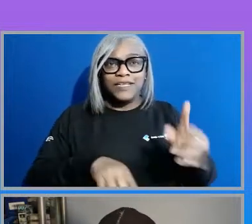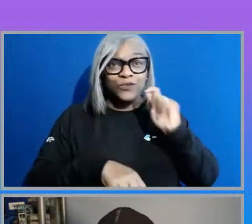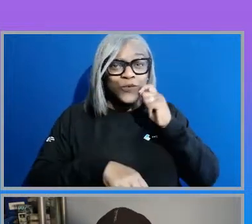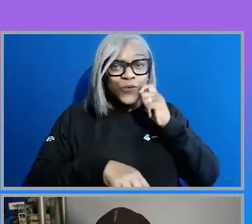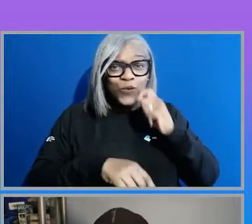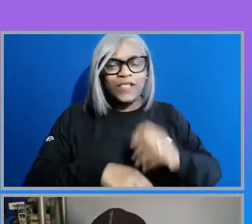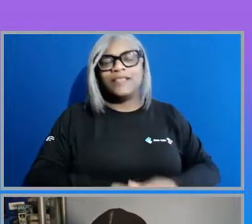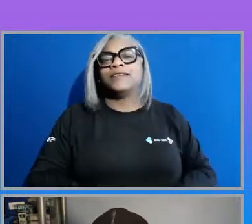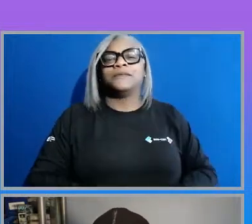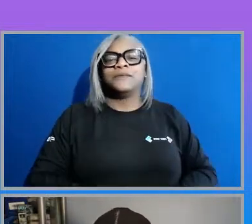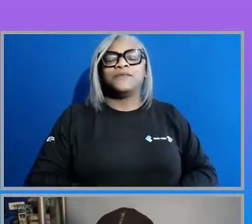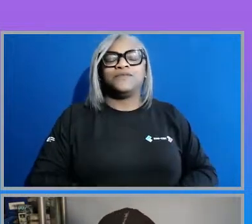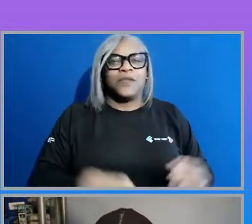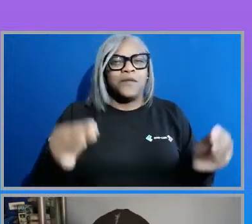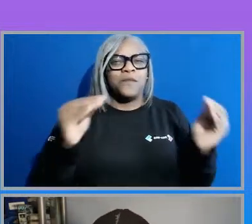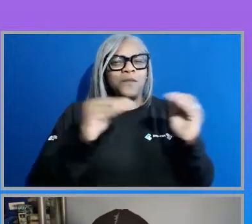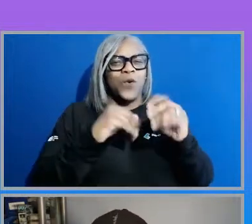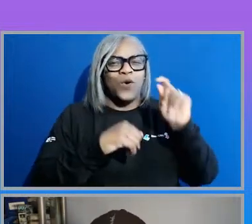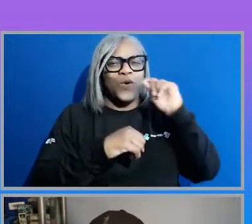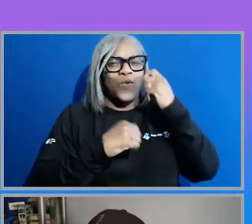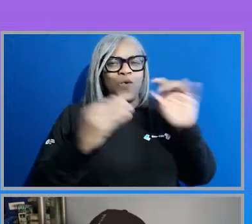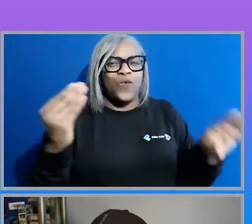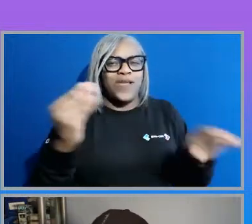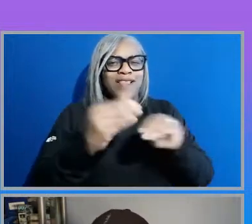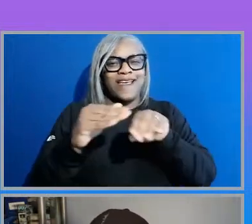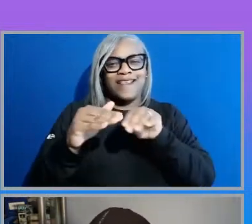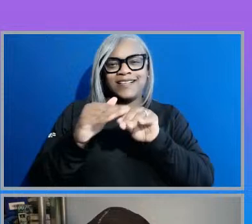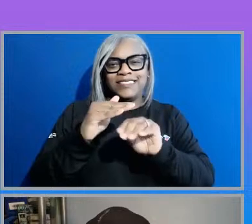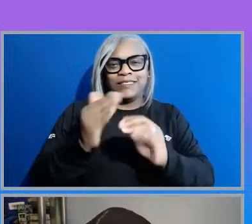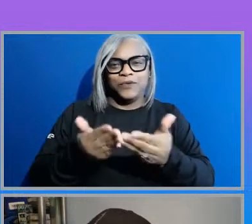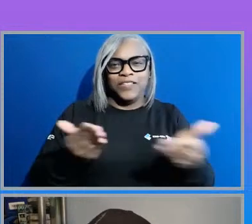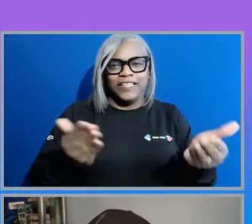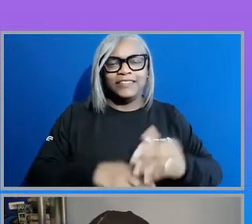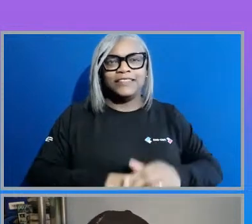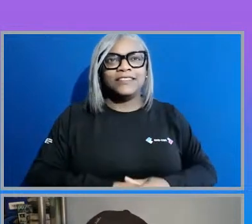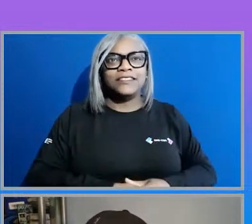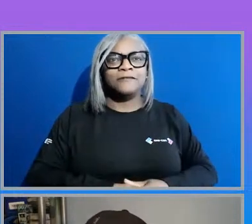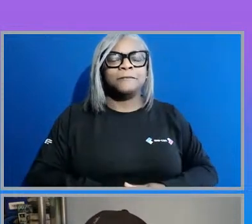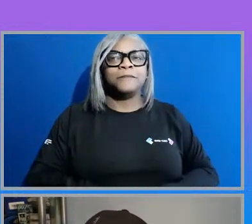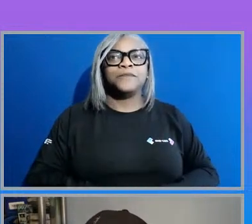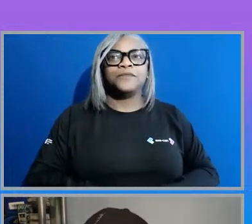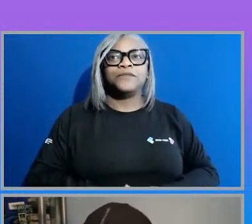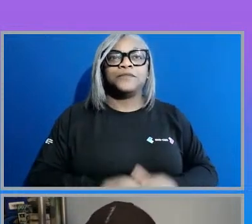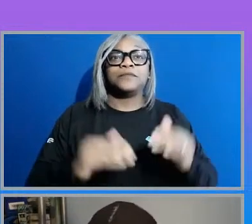cool. Even cooler when you can add accessibility to that. All